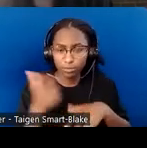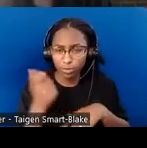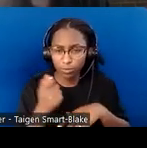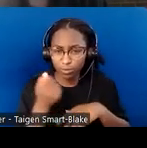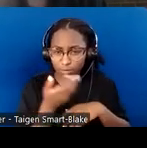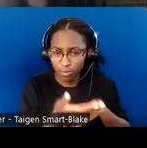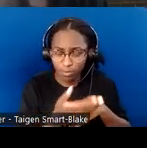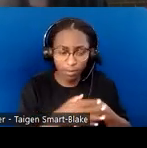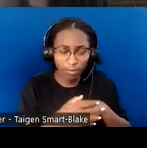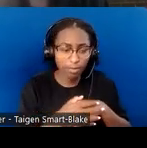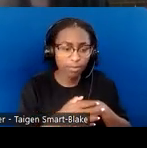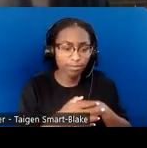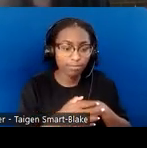You can follow us on Facebook,